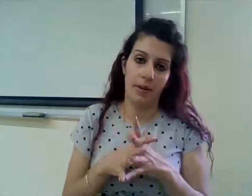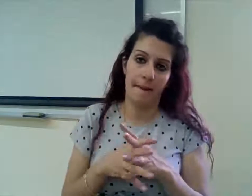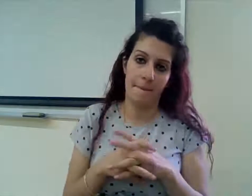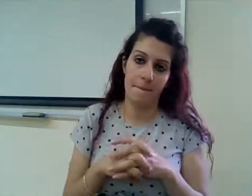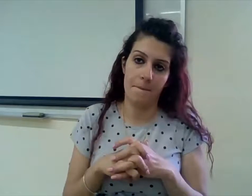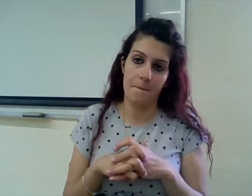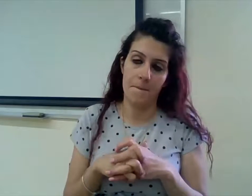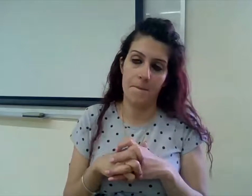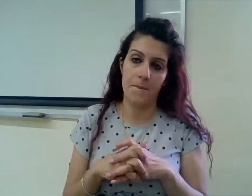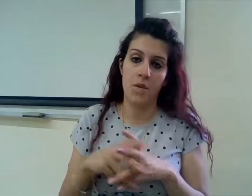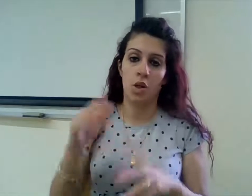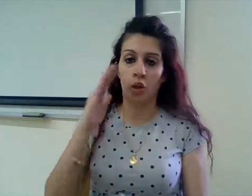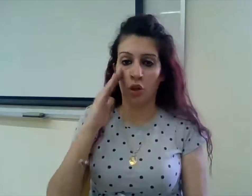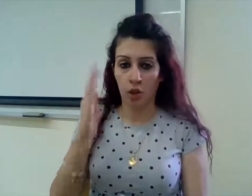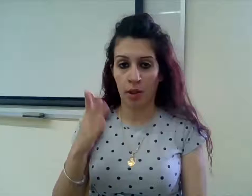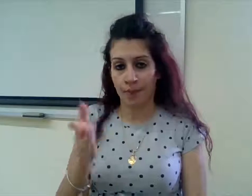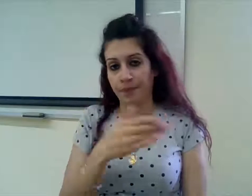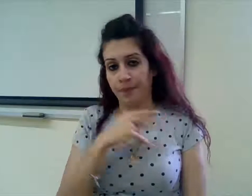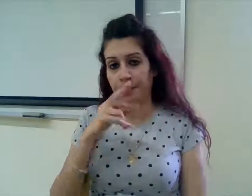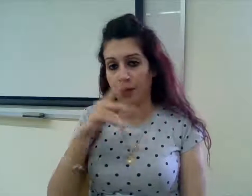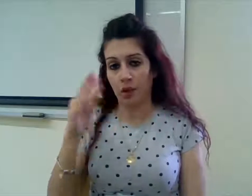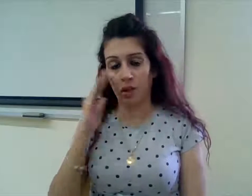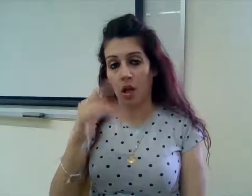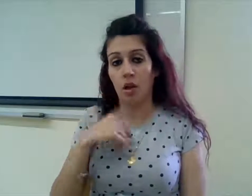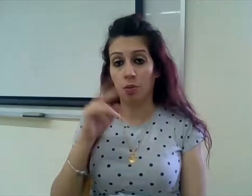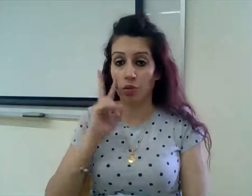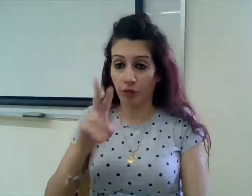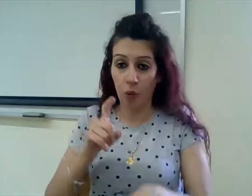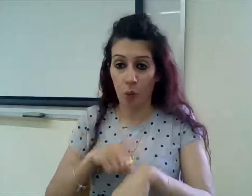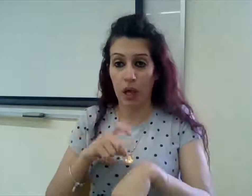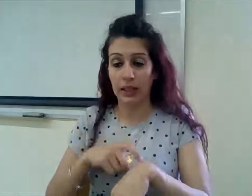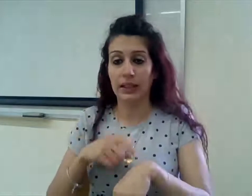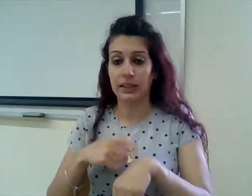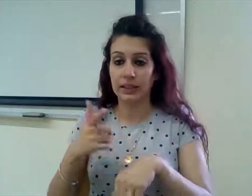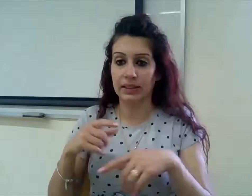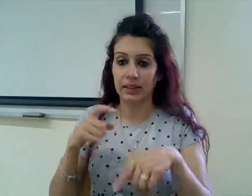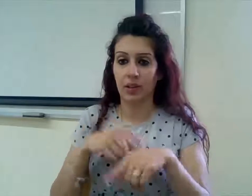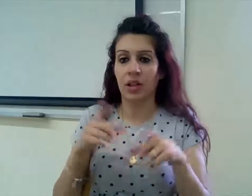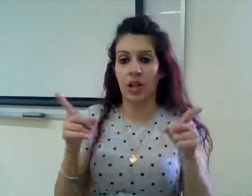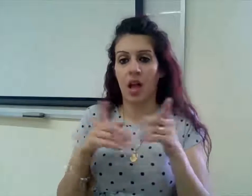CN already that yes indeed tomorrow the Global Education monitoring